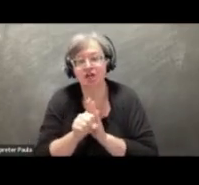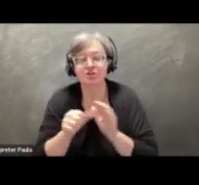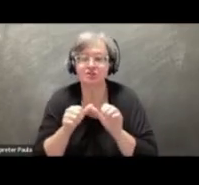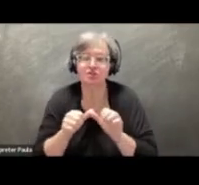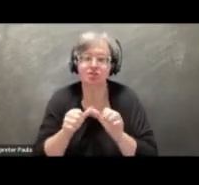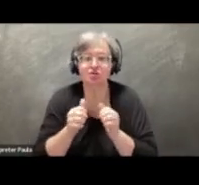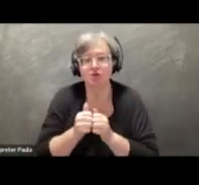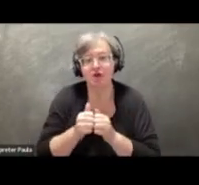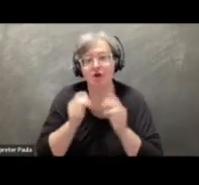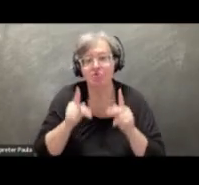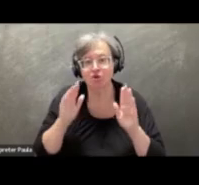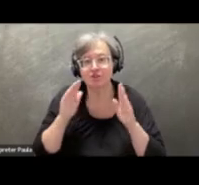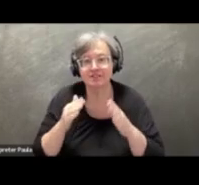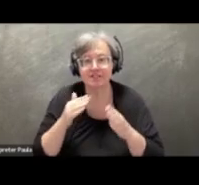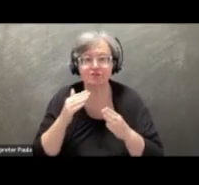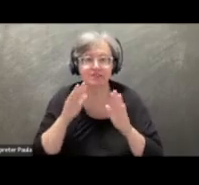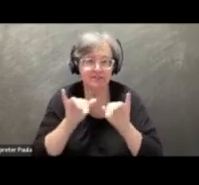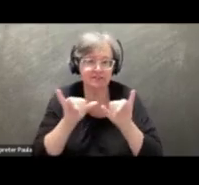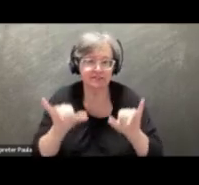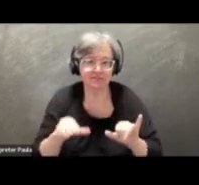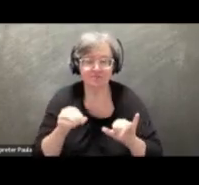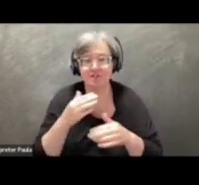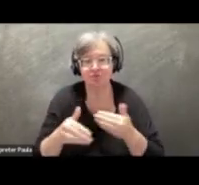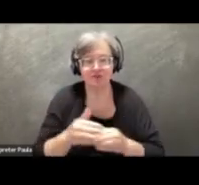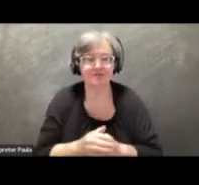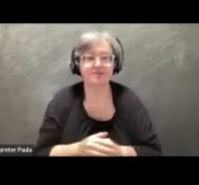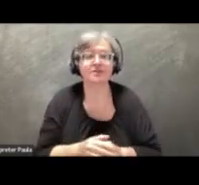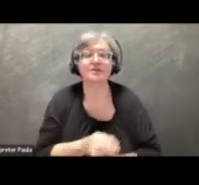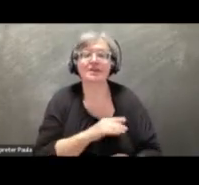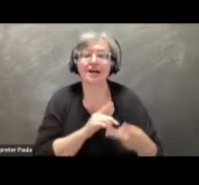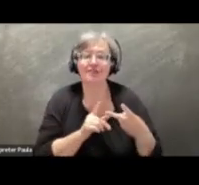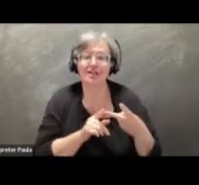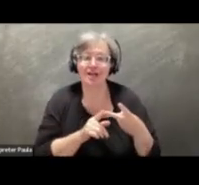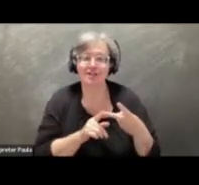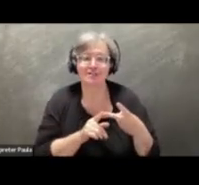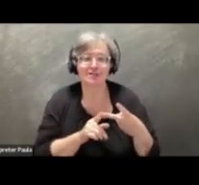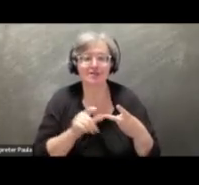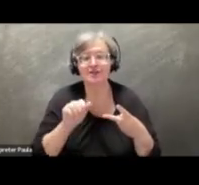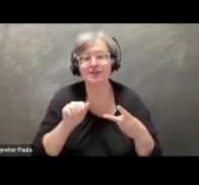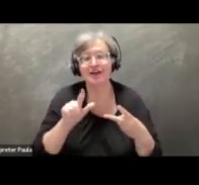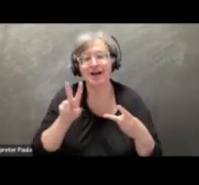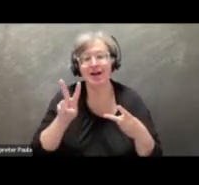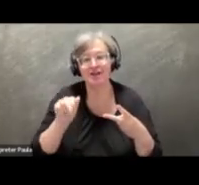systems and processes. Next, we have Alva Gardner, who is a